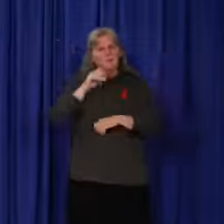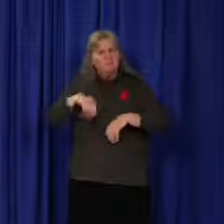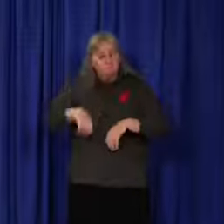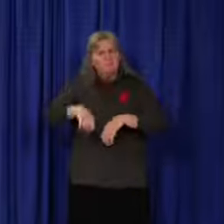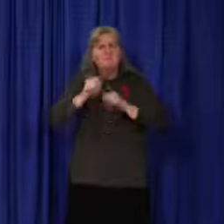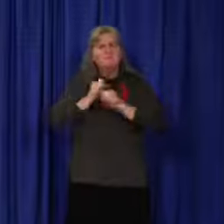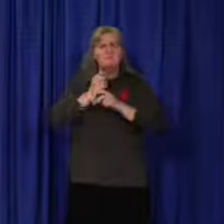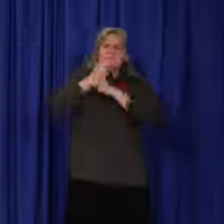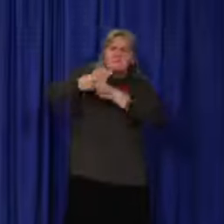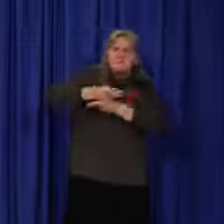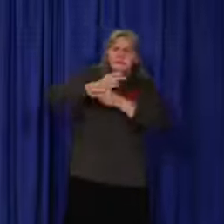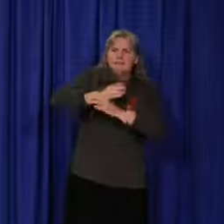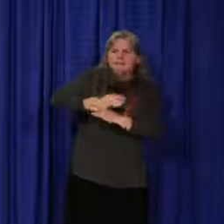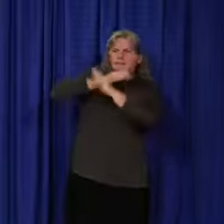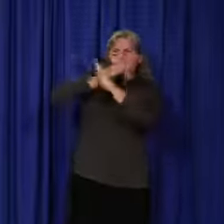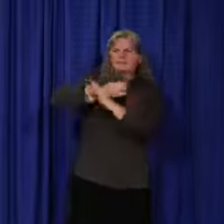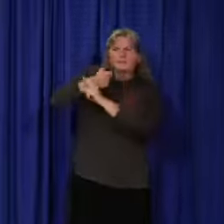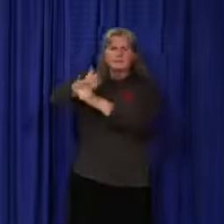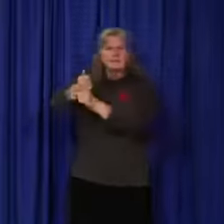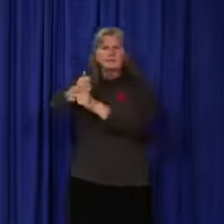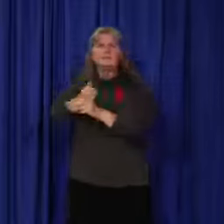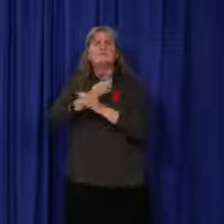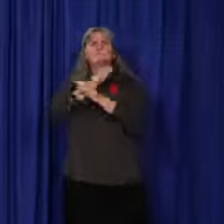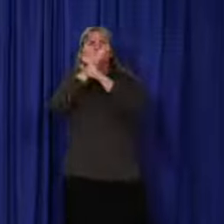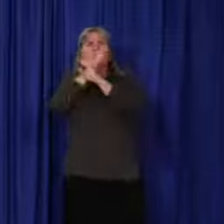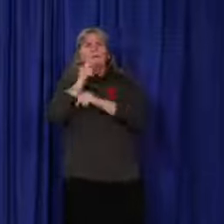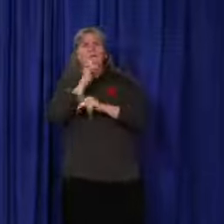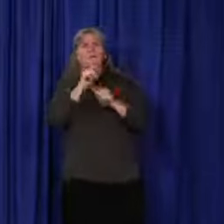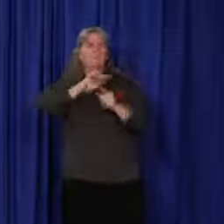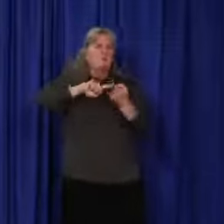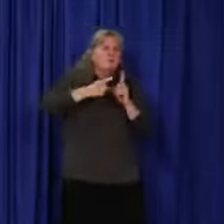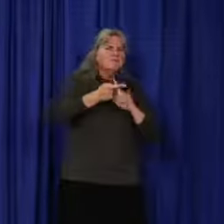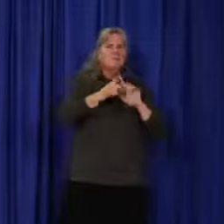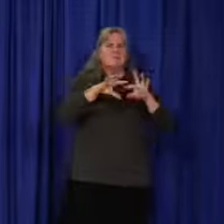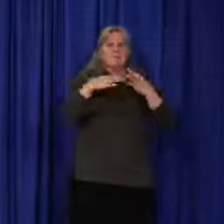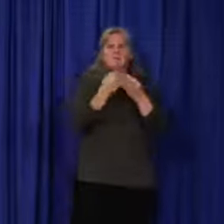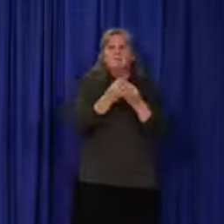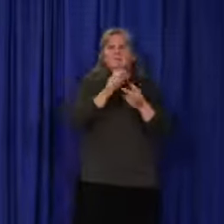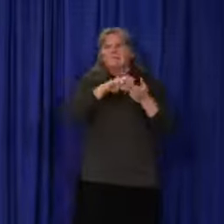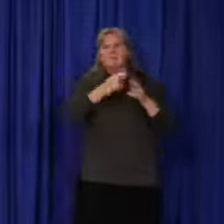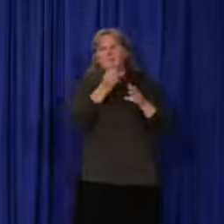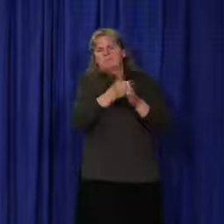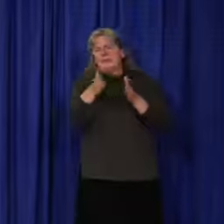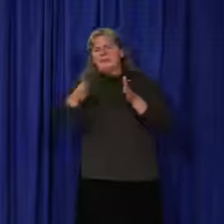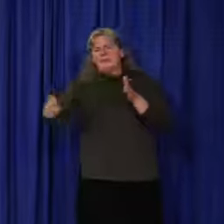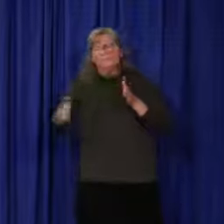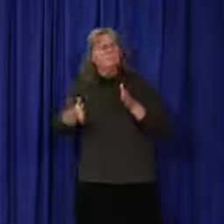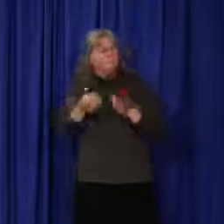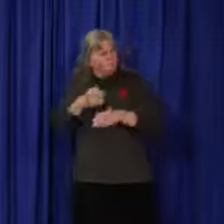contribute to the efforts of keeping our territory healthy and safe. We are in a good position in the territory.